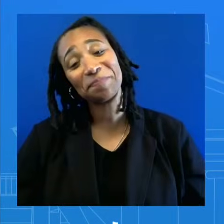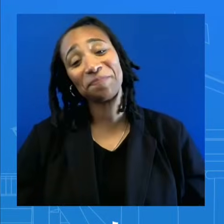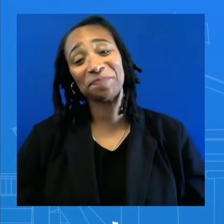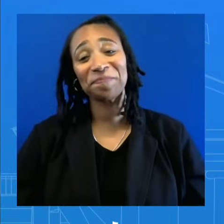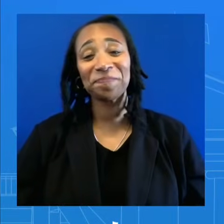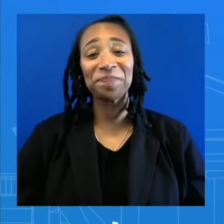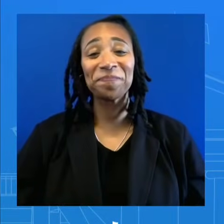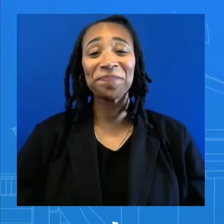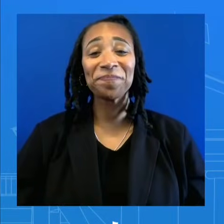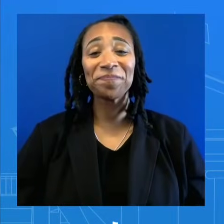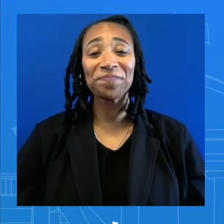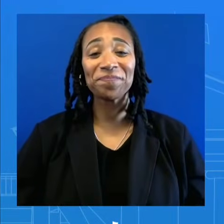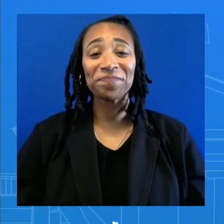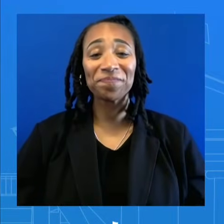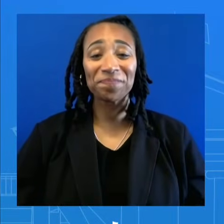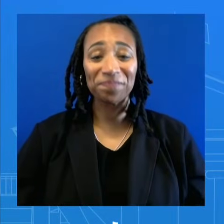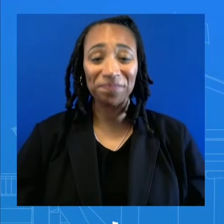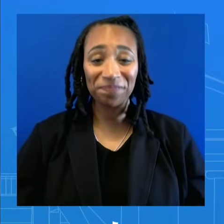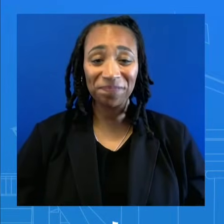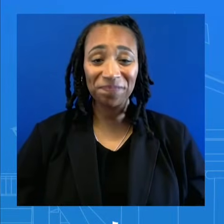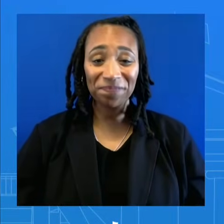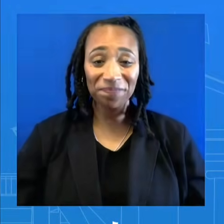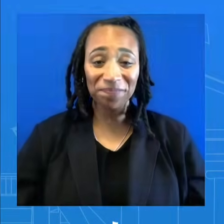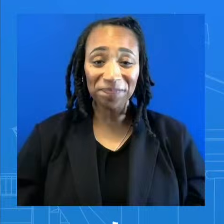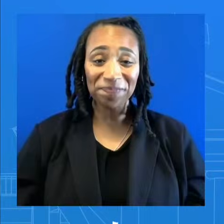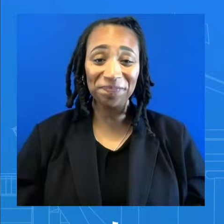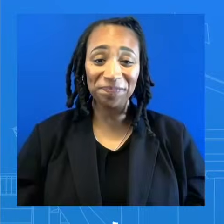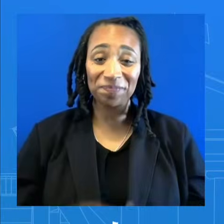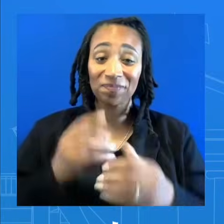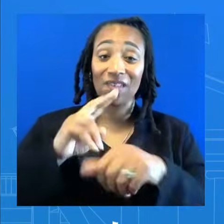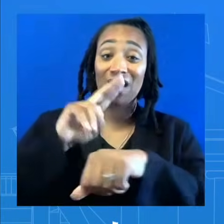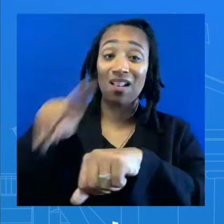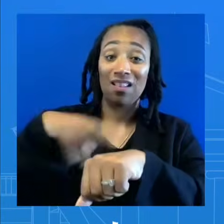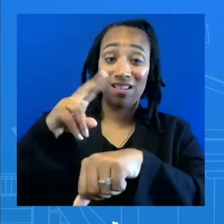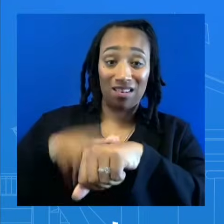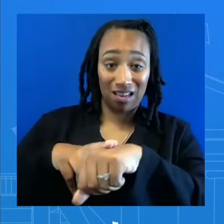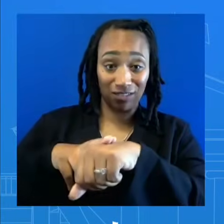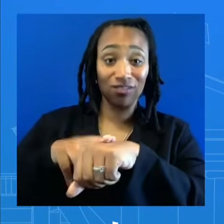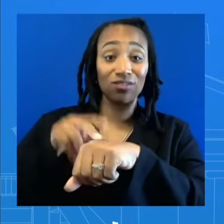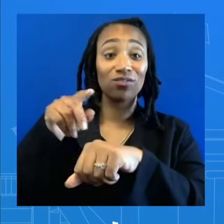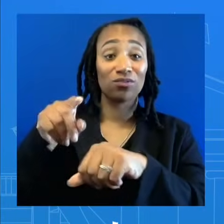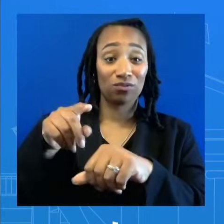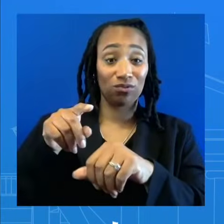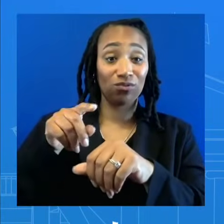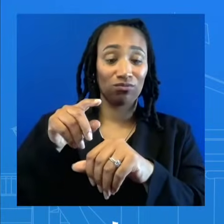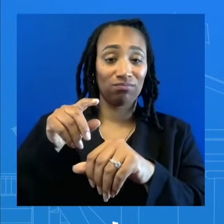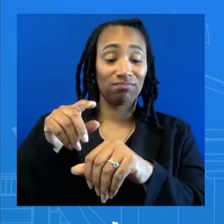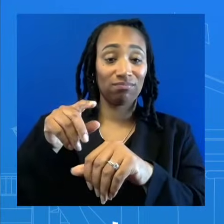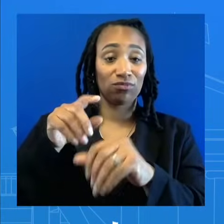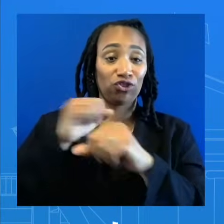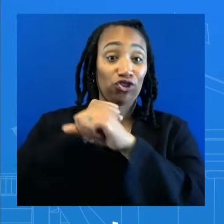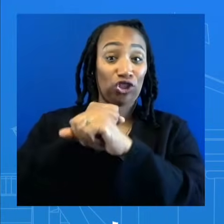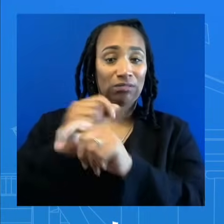Mr. Kirby: Thank you so much, Karine. Afternoon, everybody.